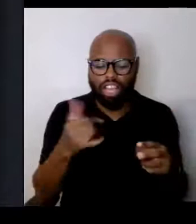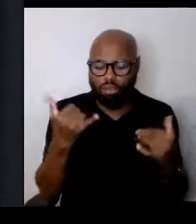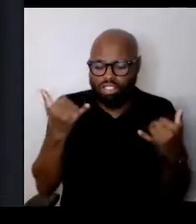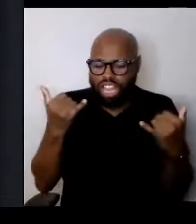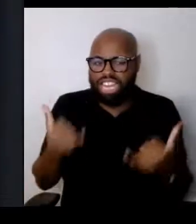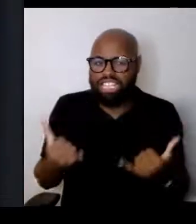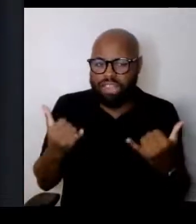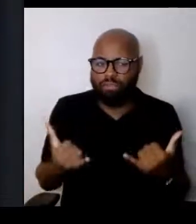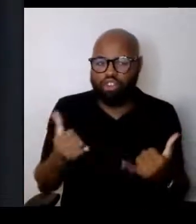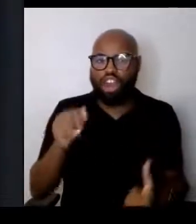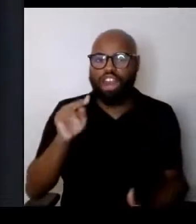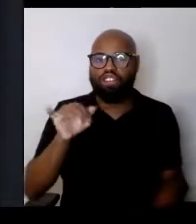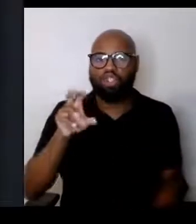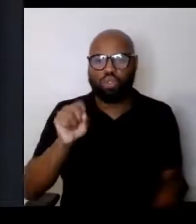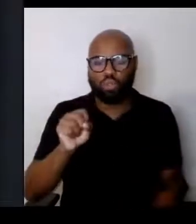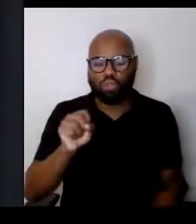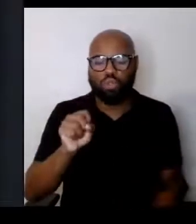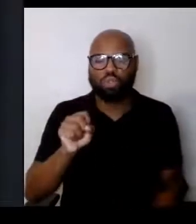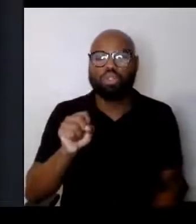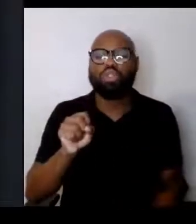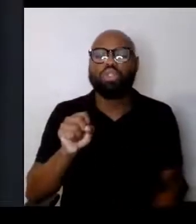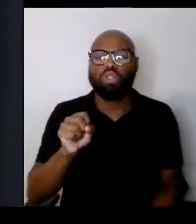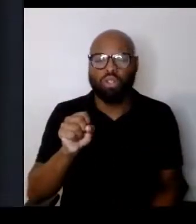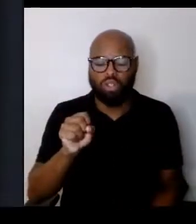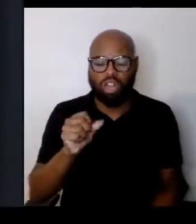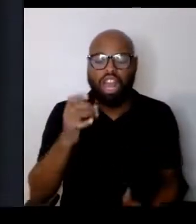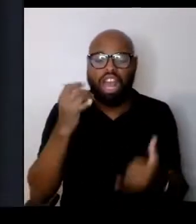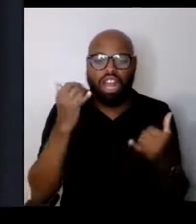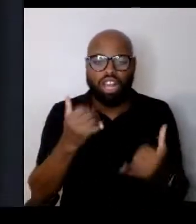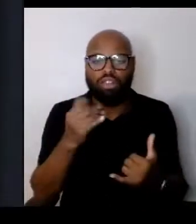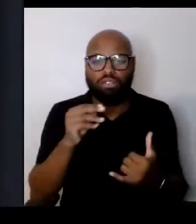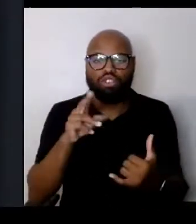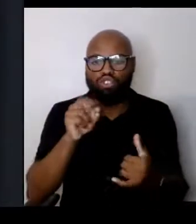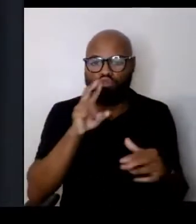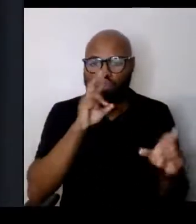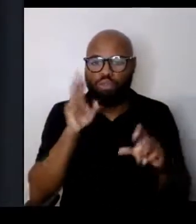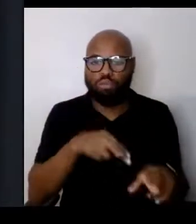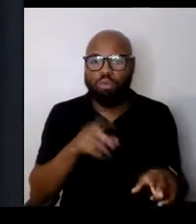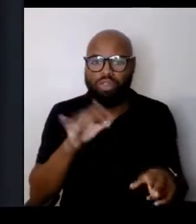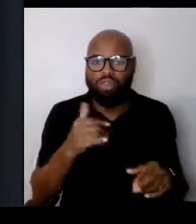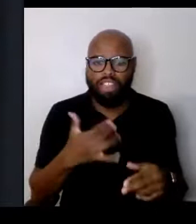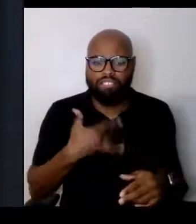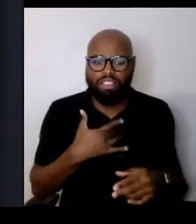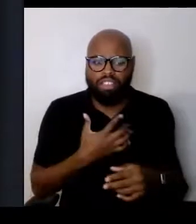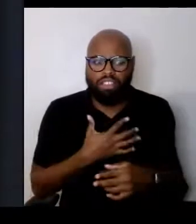"it was contemporary news report, which was chilling. "Was that the intent?"